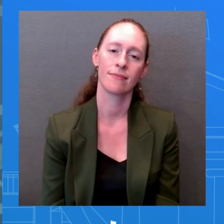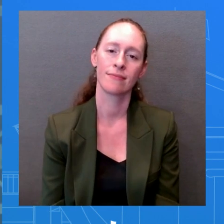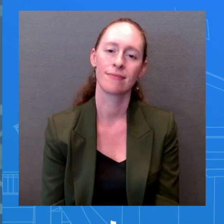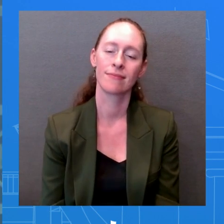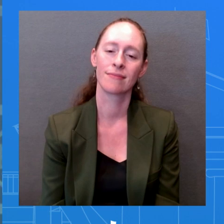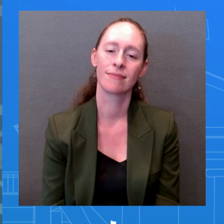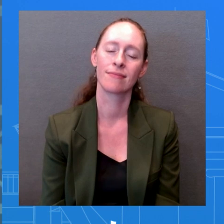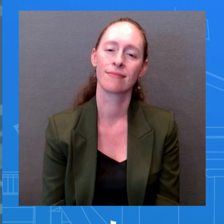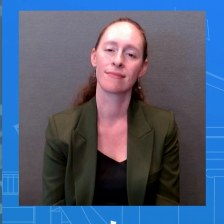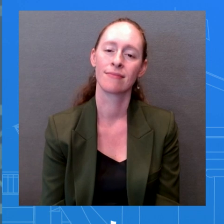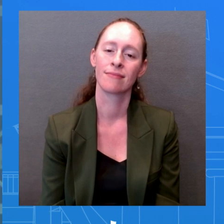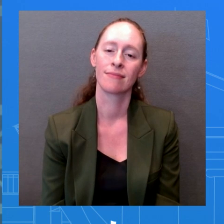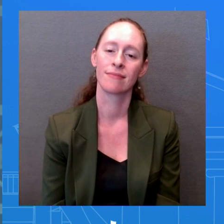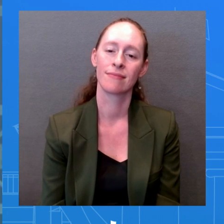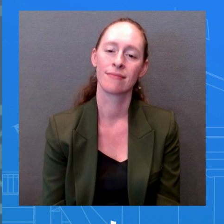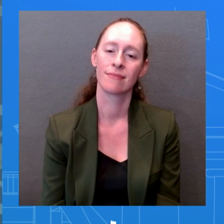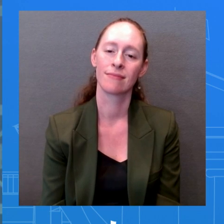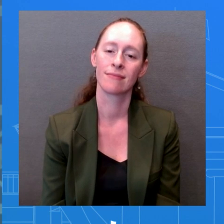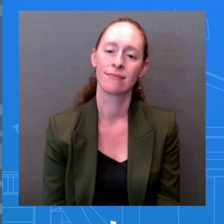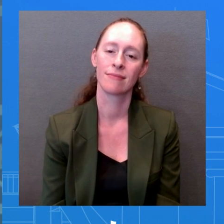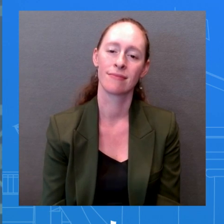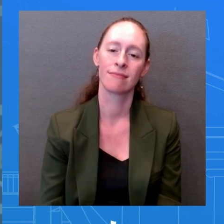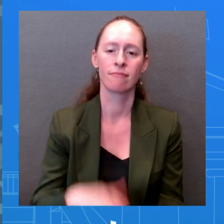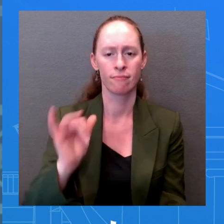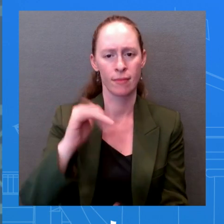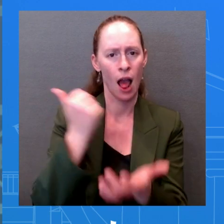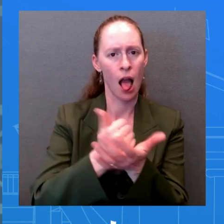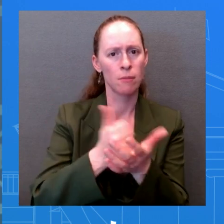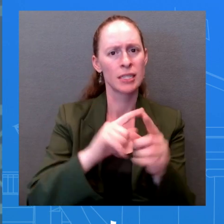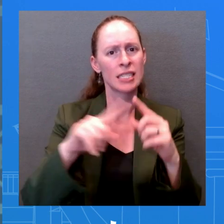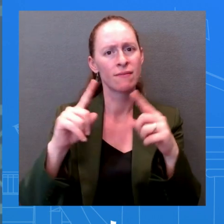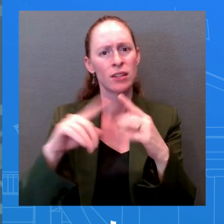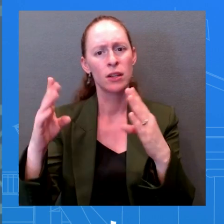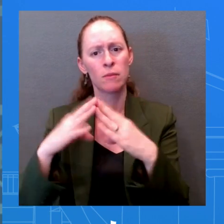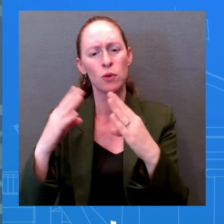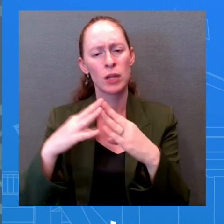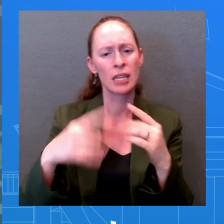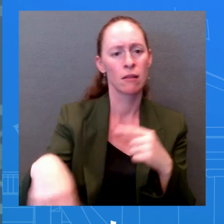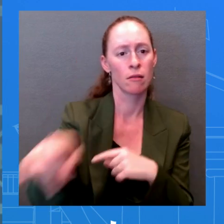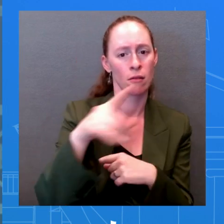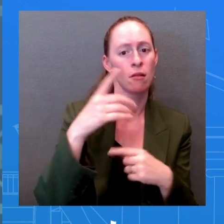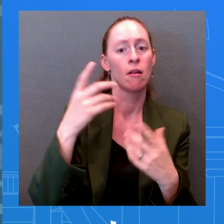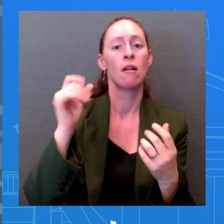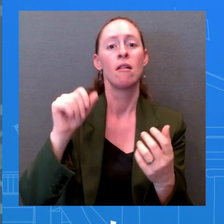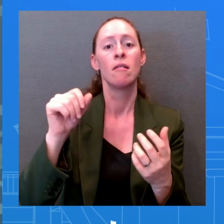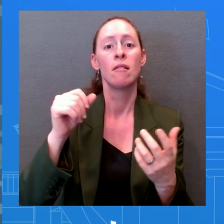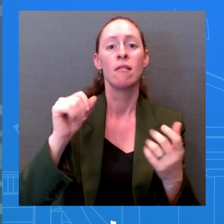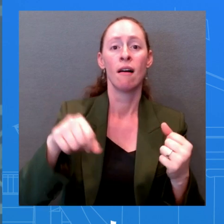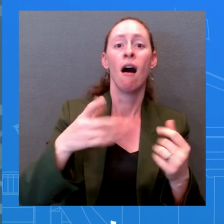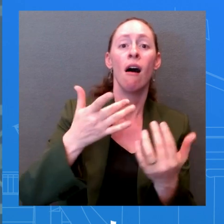I'm going to move around. >> The Press: Ms. Jean-Pierre: I'm going to -- no, I'm going to move around. Go ahead, April. The Press: Karine, two topics.